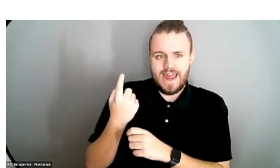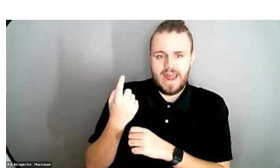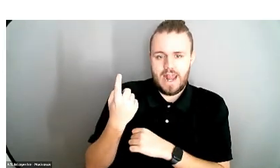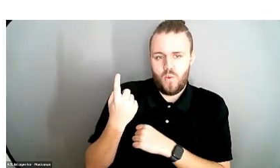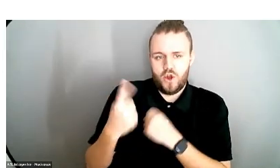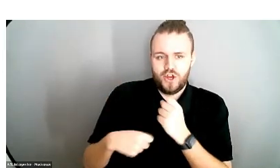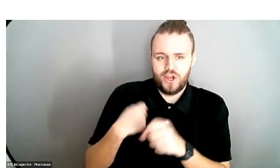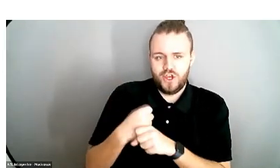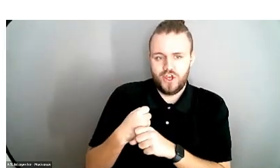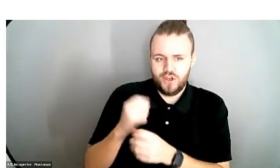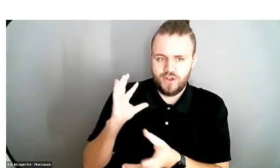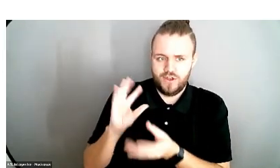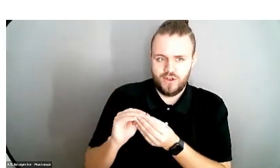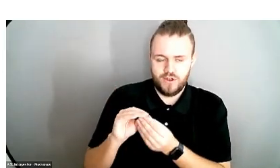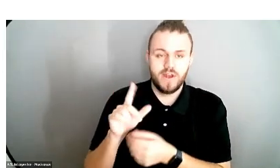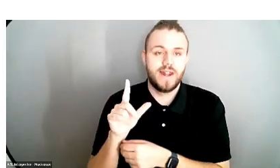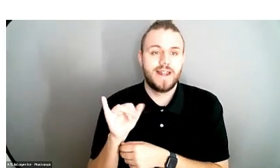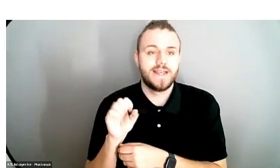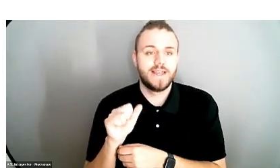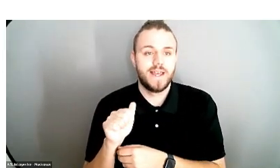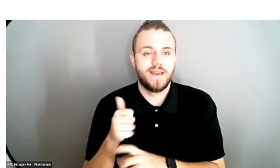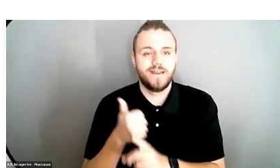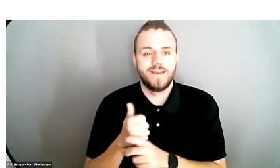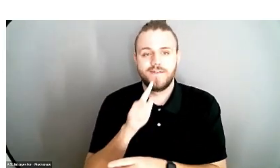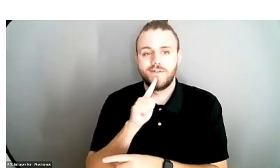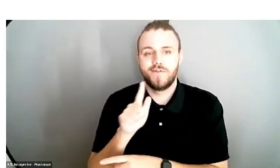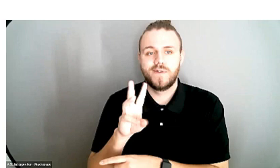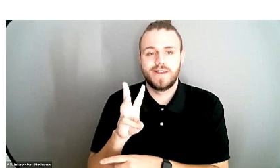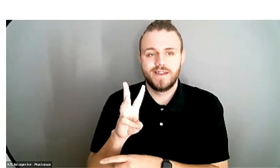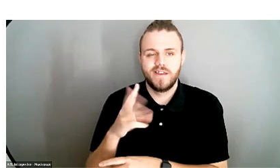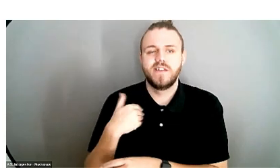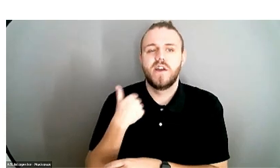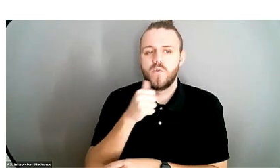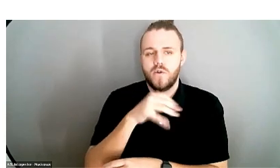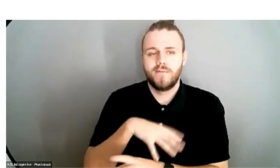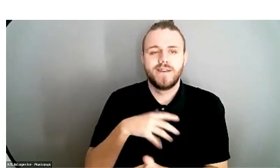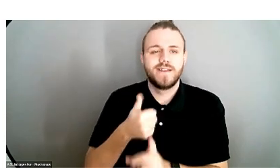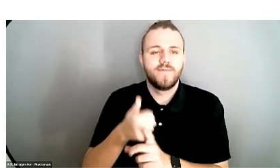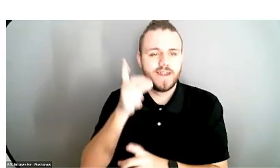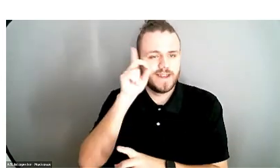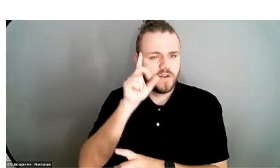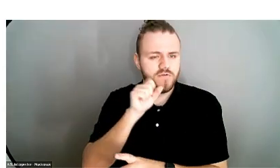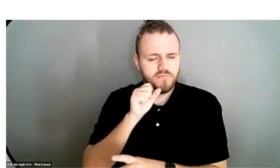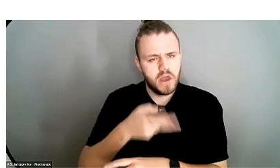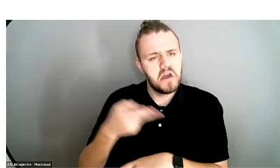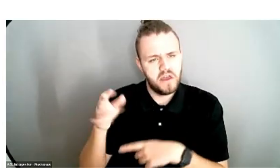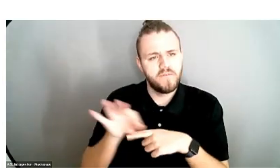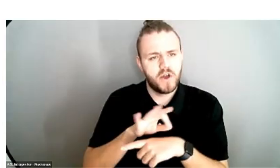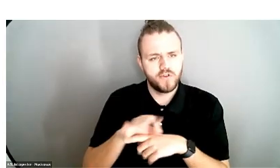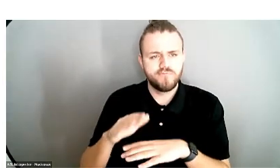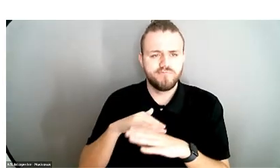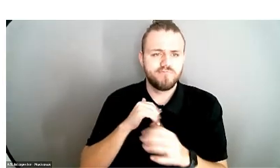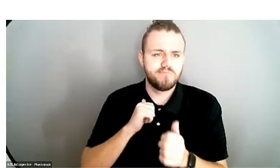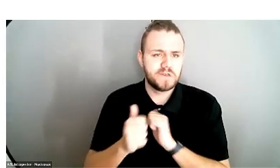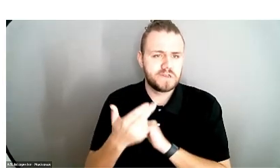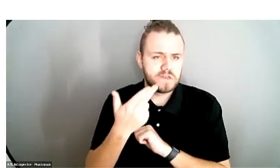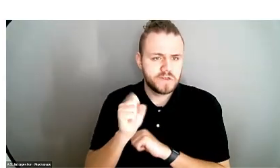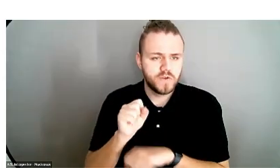Lisa was a 26-year-old young woman with Down syndrome, quite high-functioning, completed high school, was working at a grocery store.